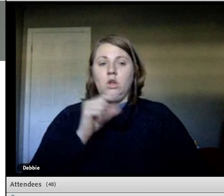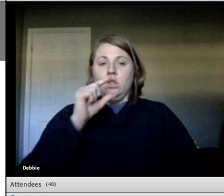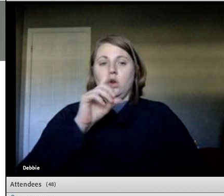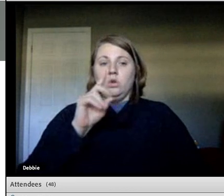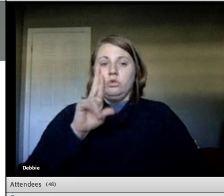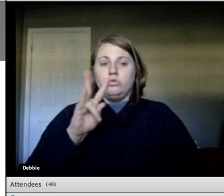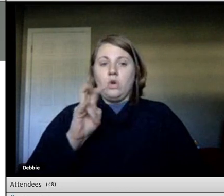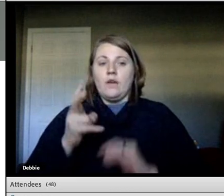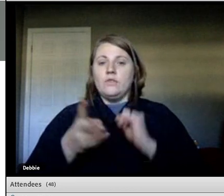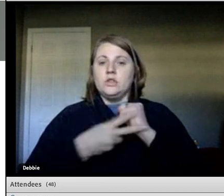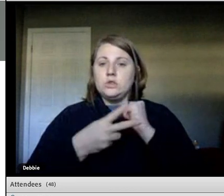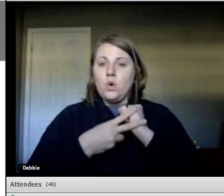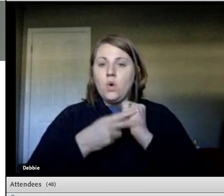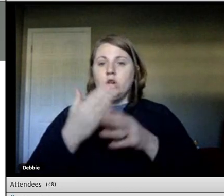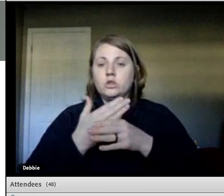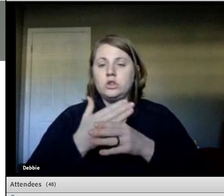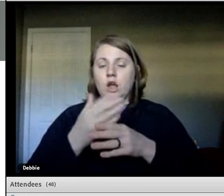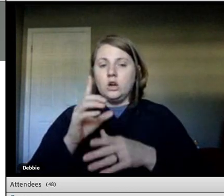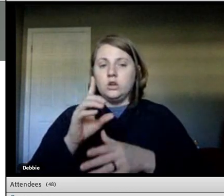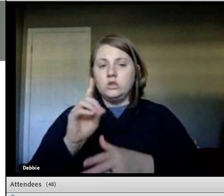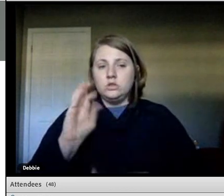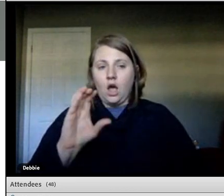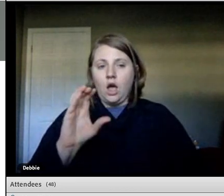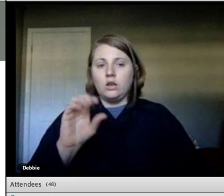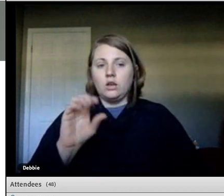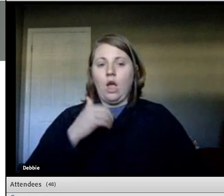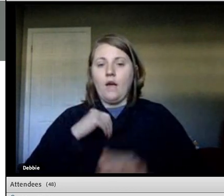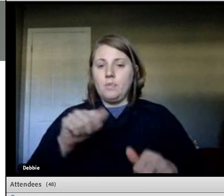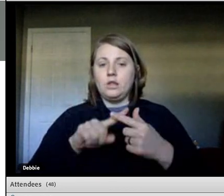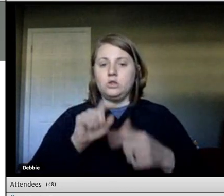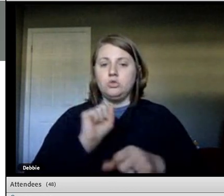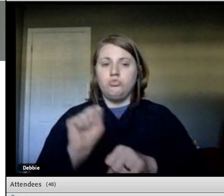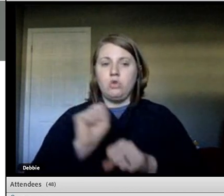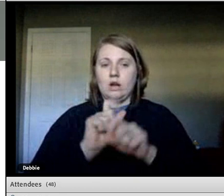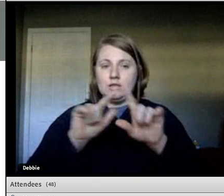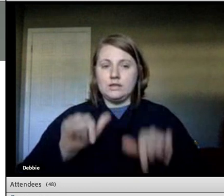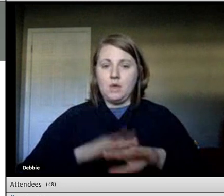You have the ability to work at the same time on documents collaboratively,